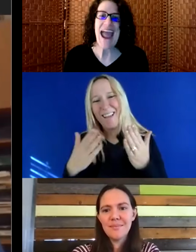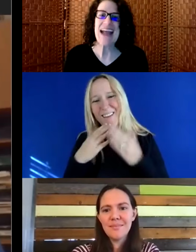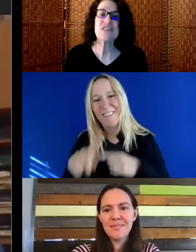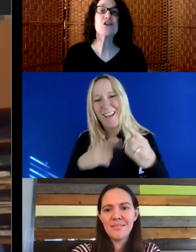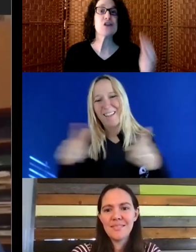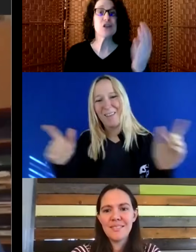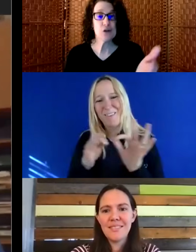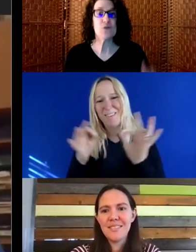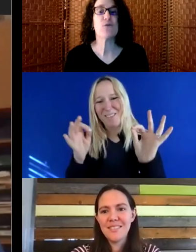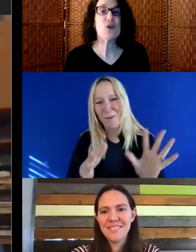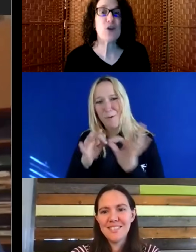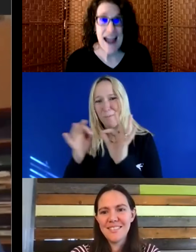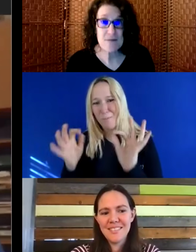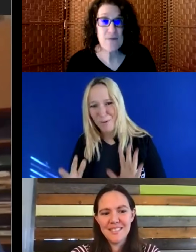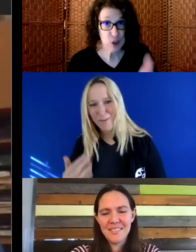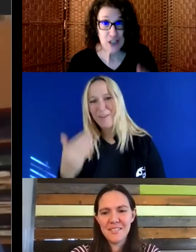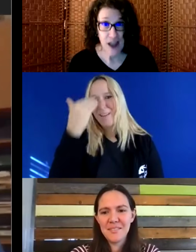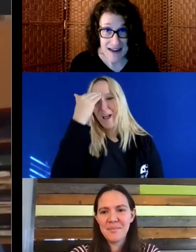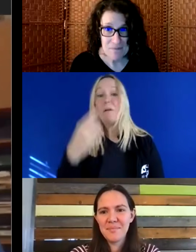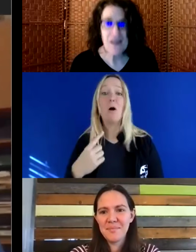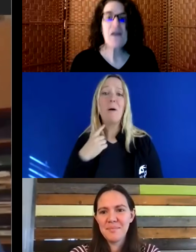and to you, for your time,